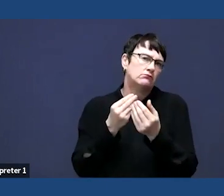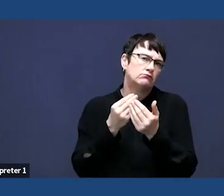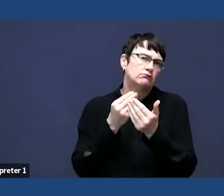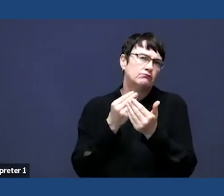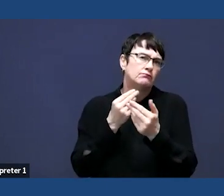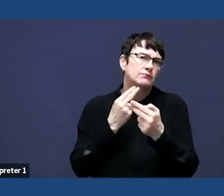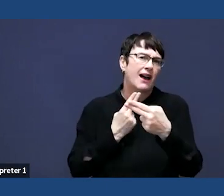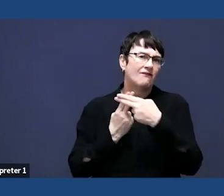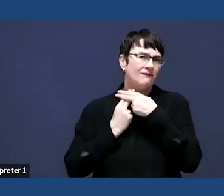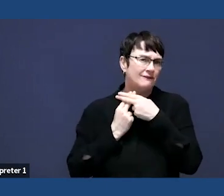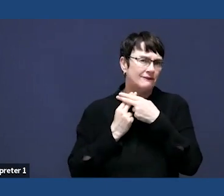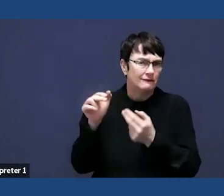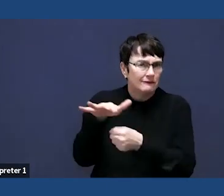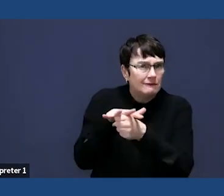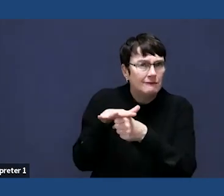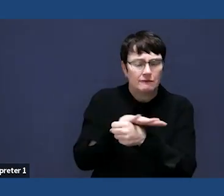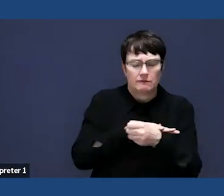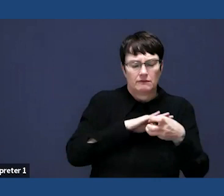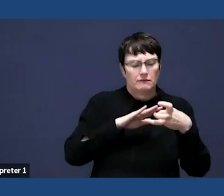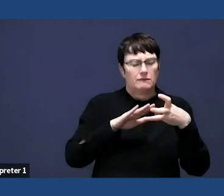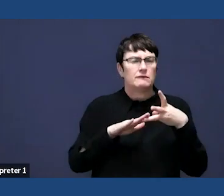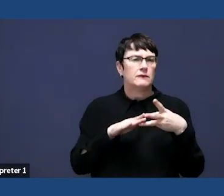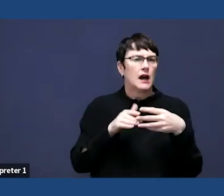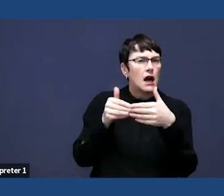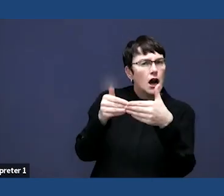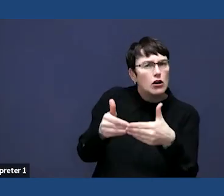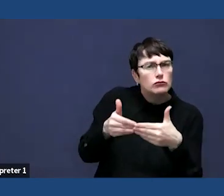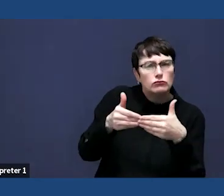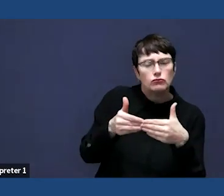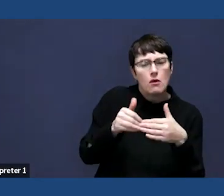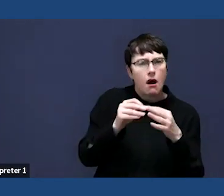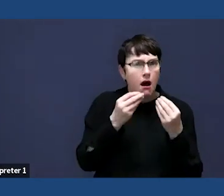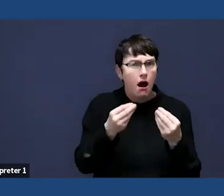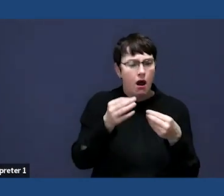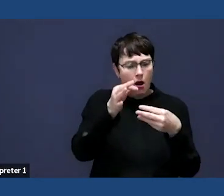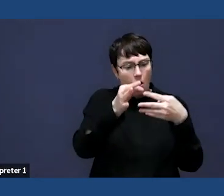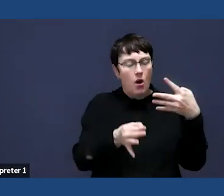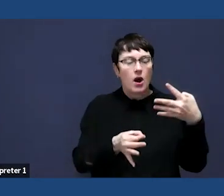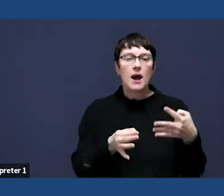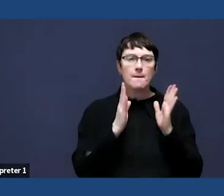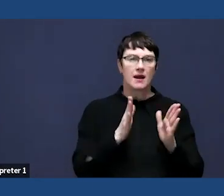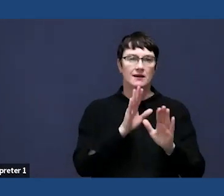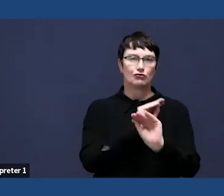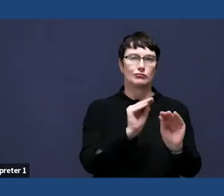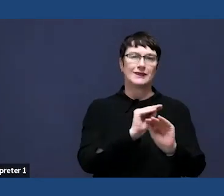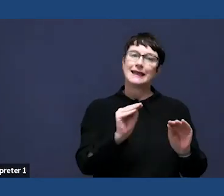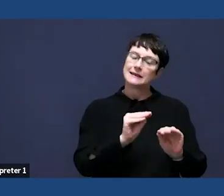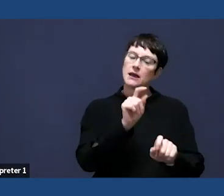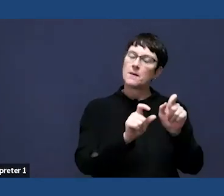So I'm excited to say that it really does take a village. One sector cannot do it alone.